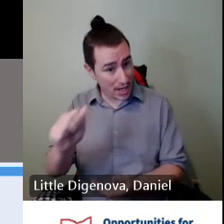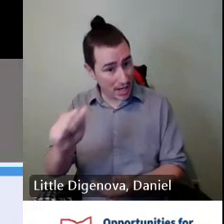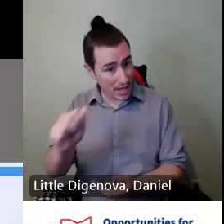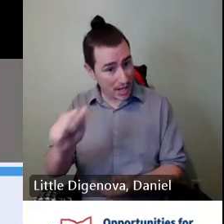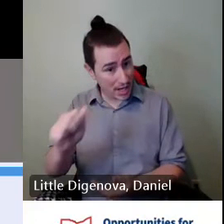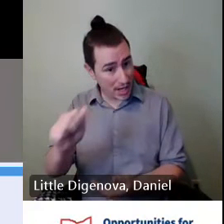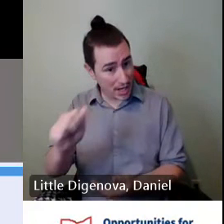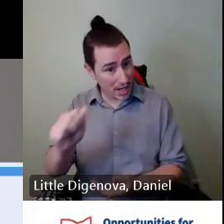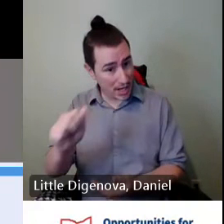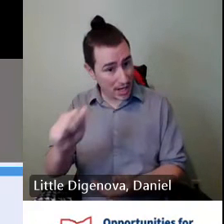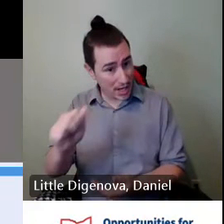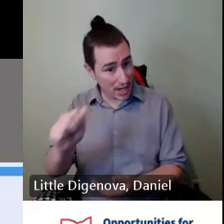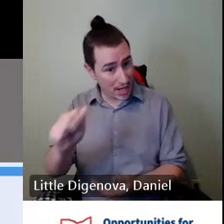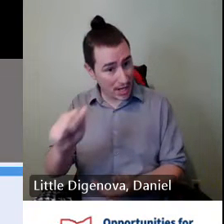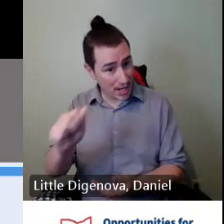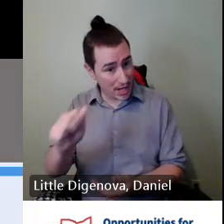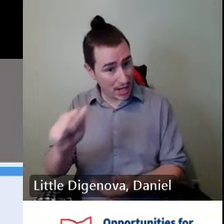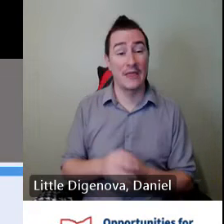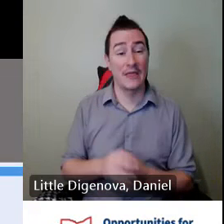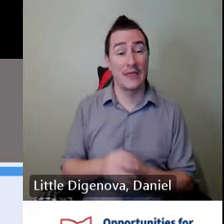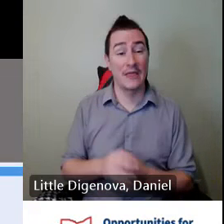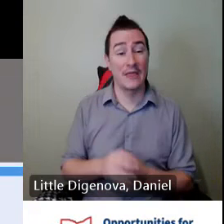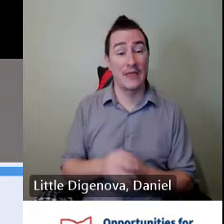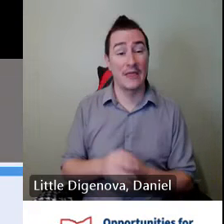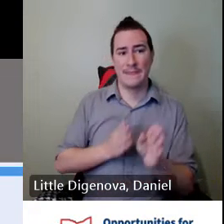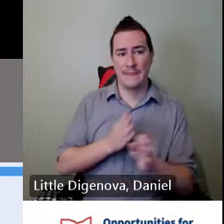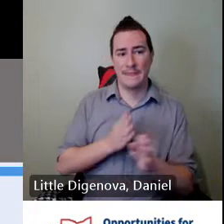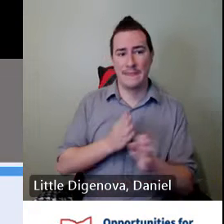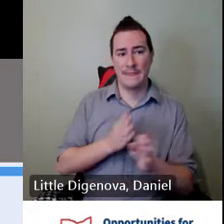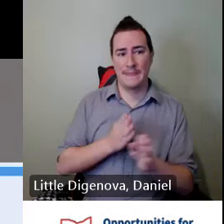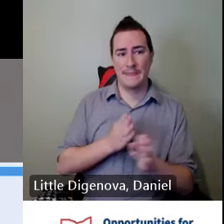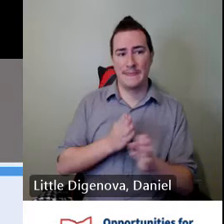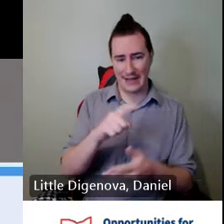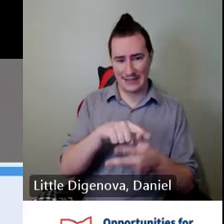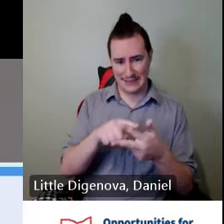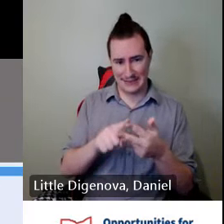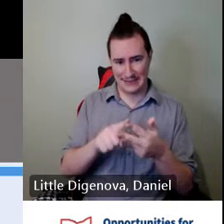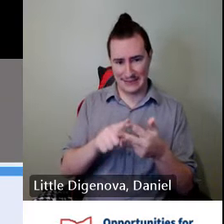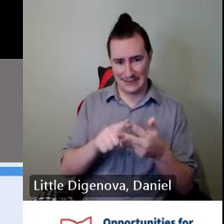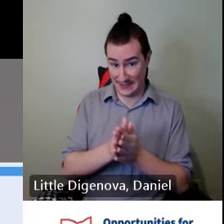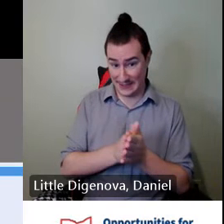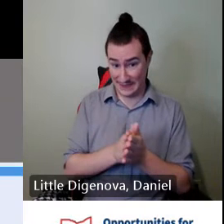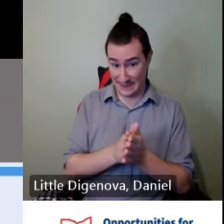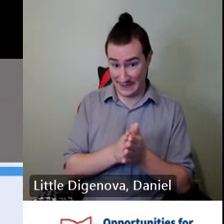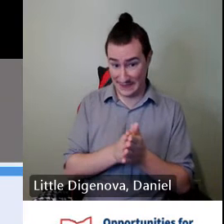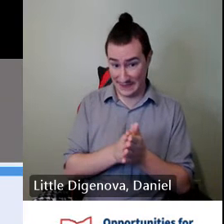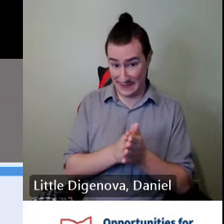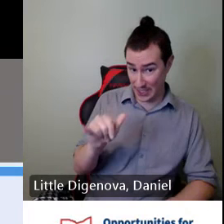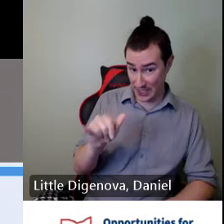There are three main tax incentives employers may wish to explore. Shelly, would you help me explain these? Shelly: Sure.